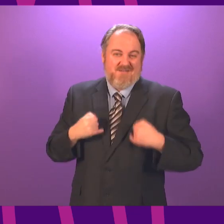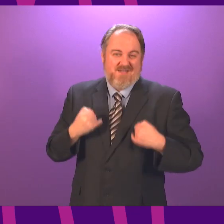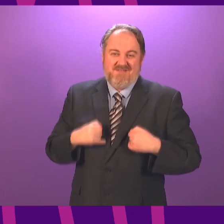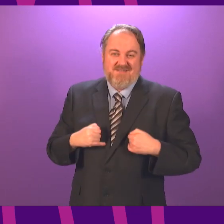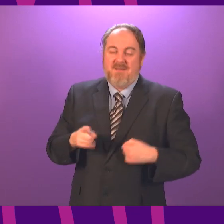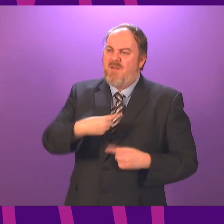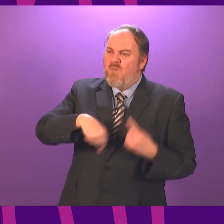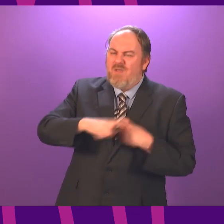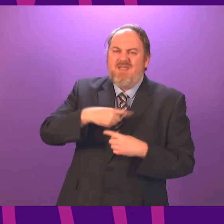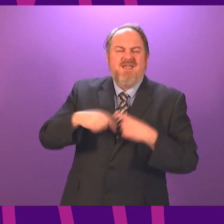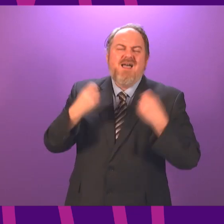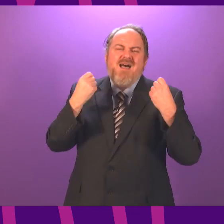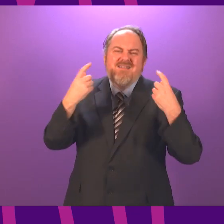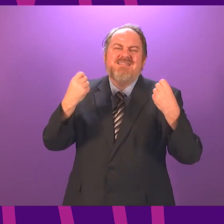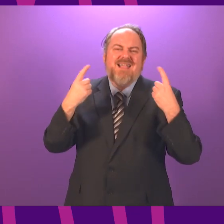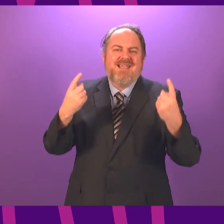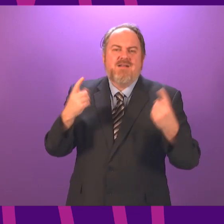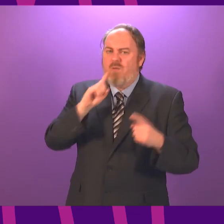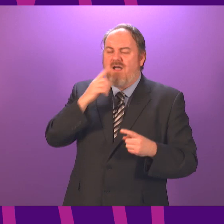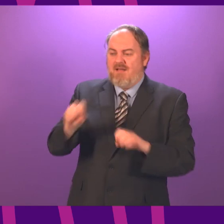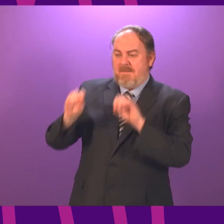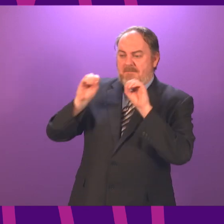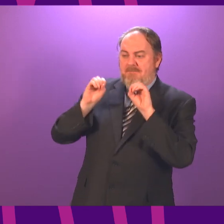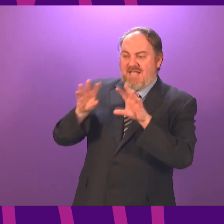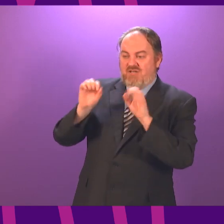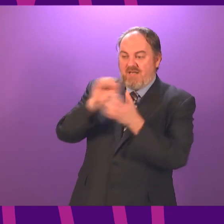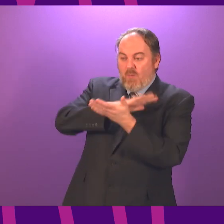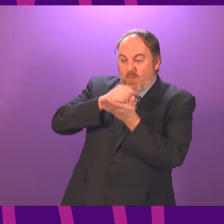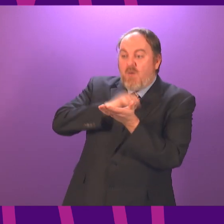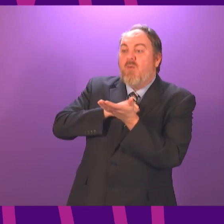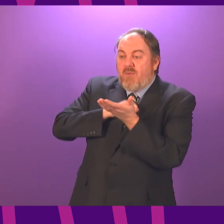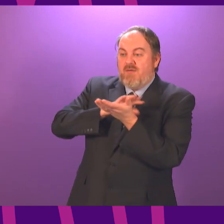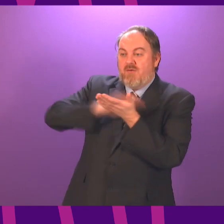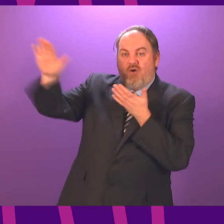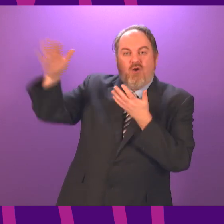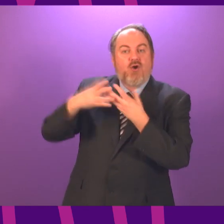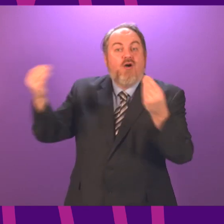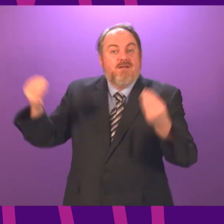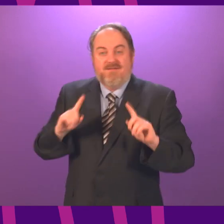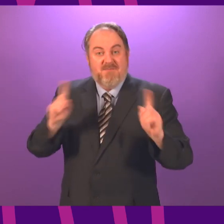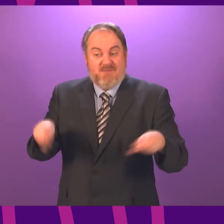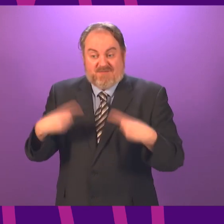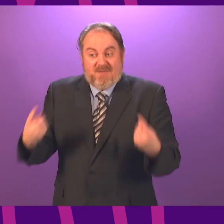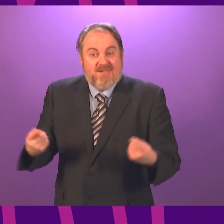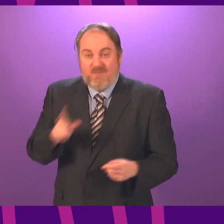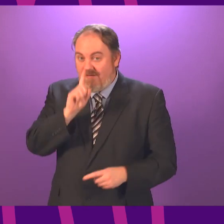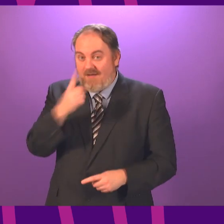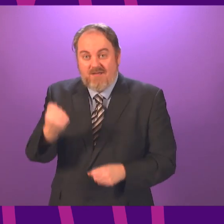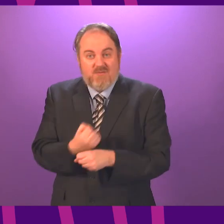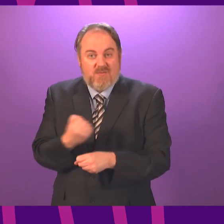an understanding that it cannot be magicked away. We have got to get there in the right way and in a way that will prove to be sustainable.